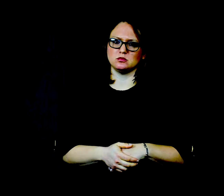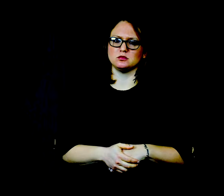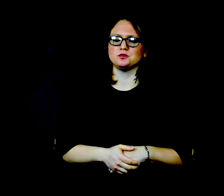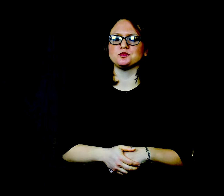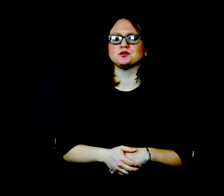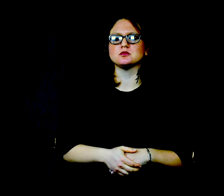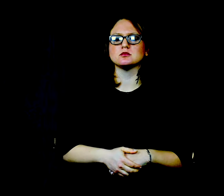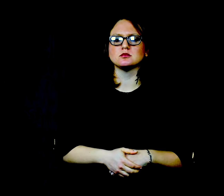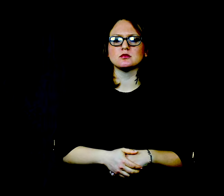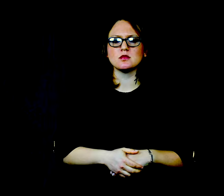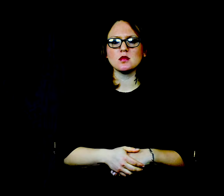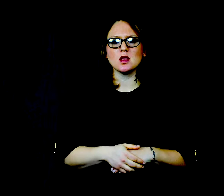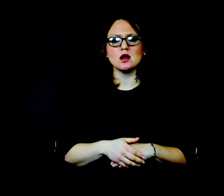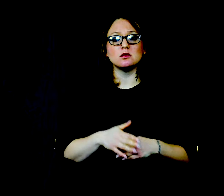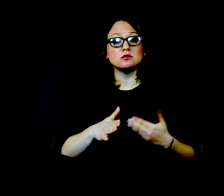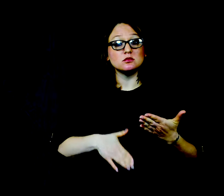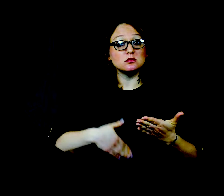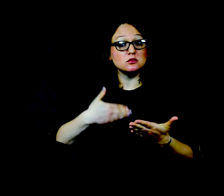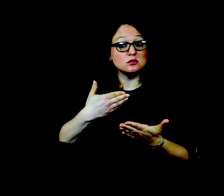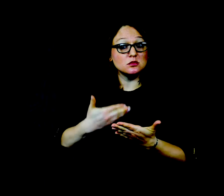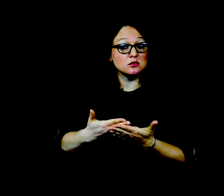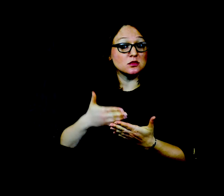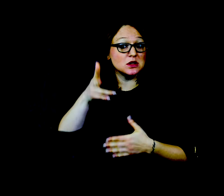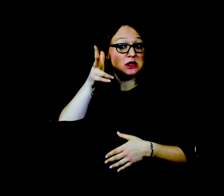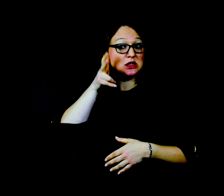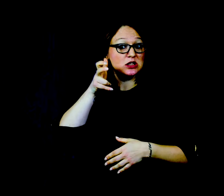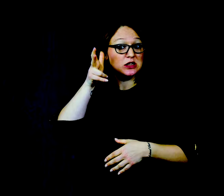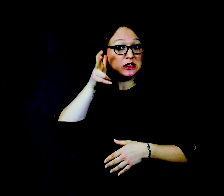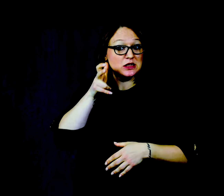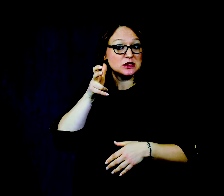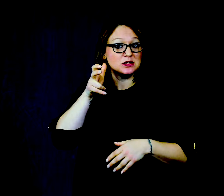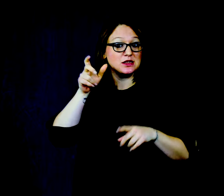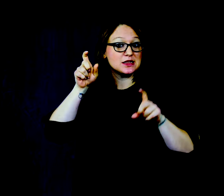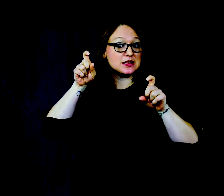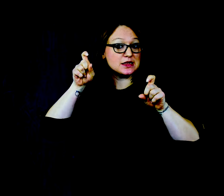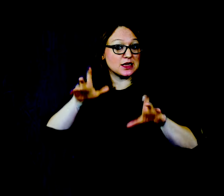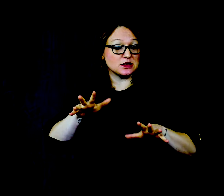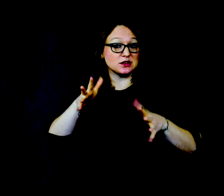receive services. The legislation is essential because